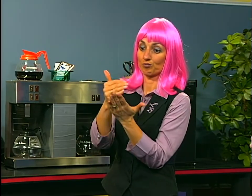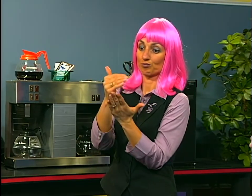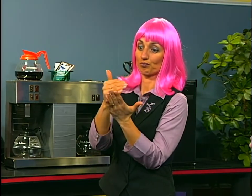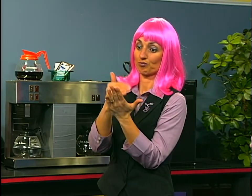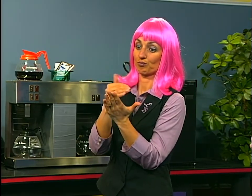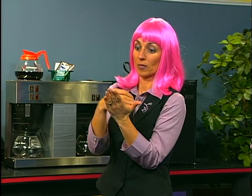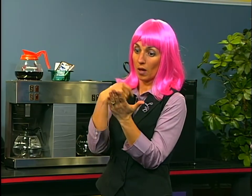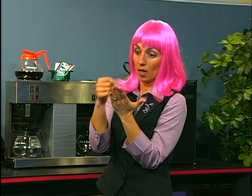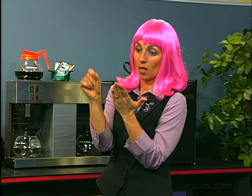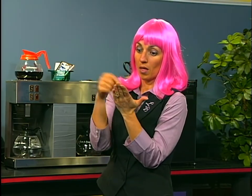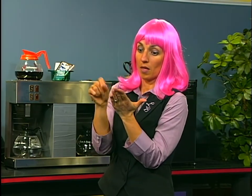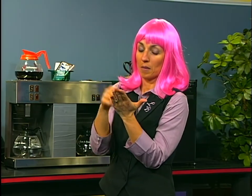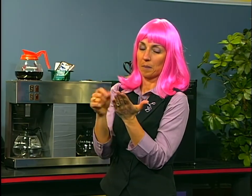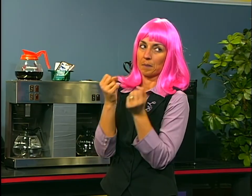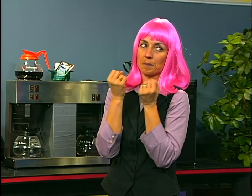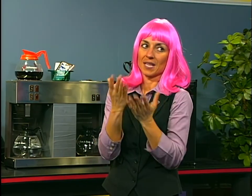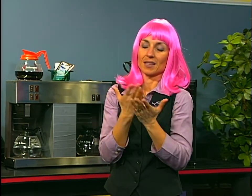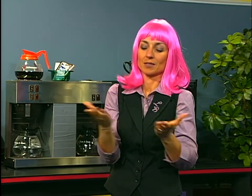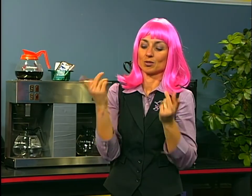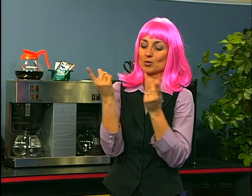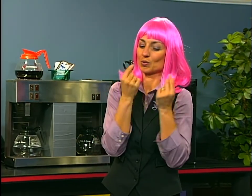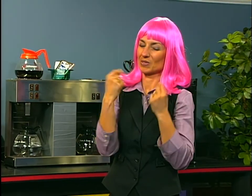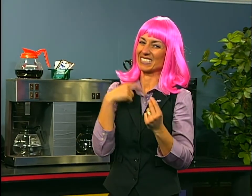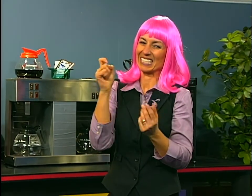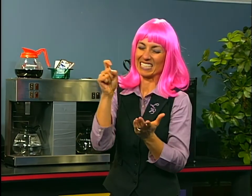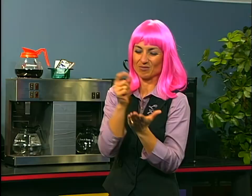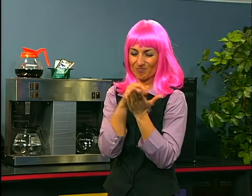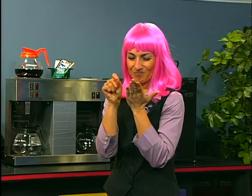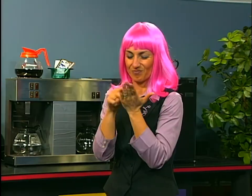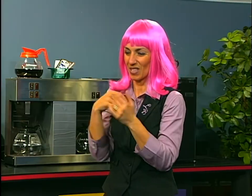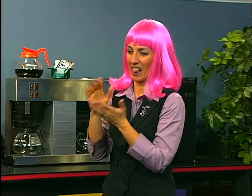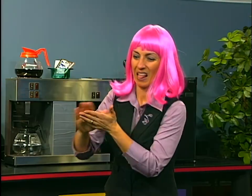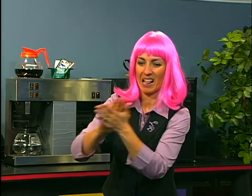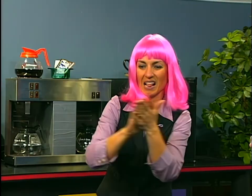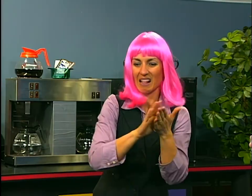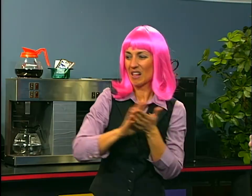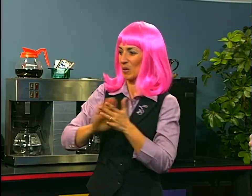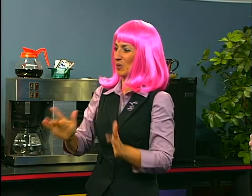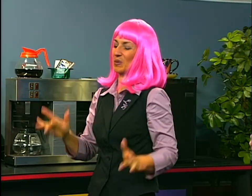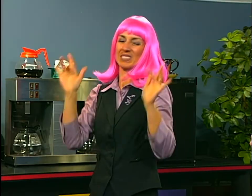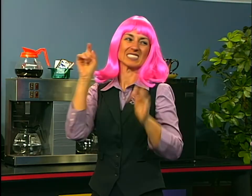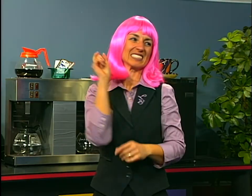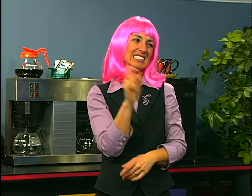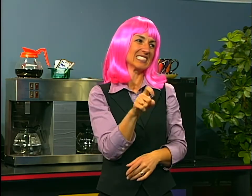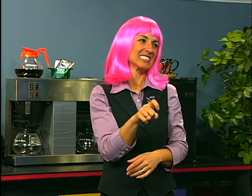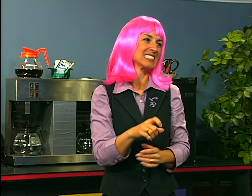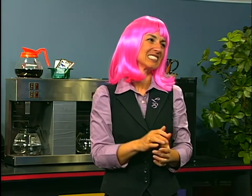WHAT ARE YOU TWO WORKING ON? I'M CURIOUS. IT'S A NEW MACHINE. UH-HUH.